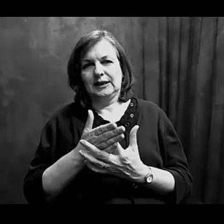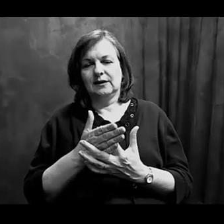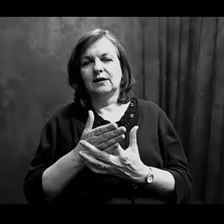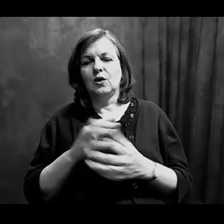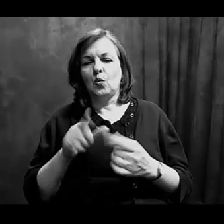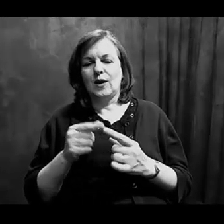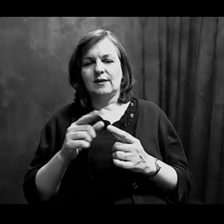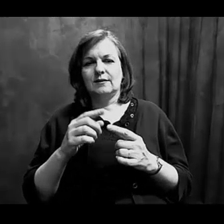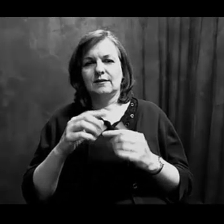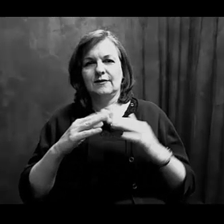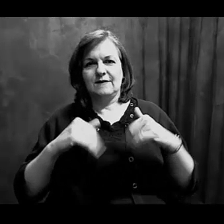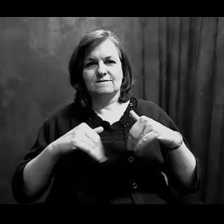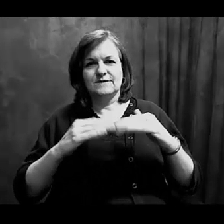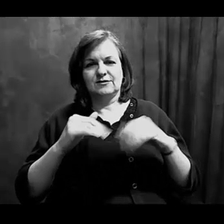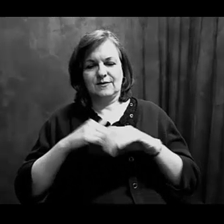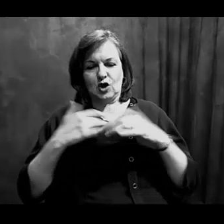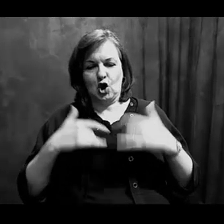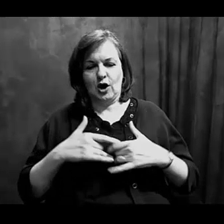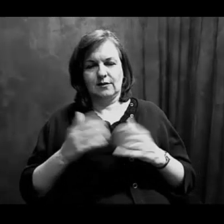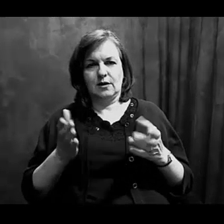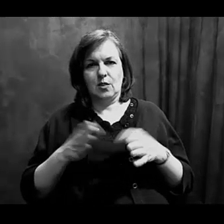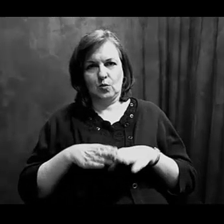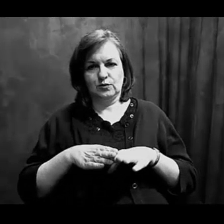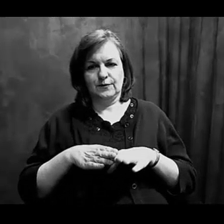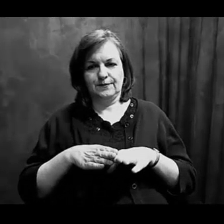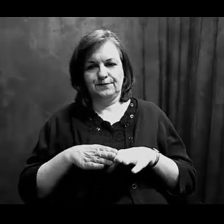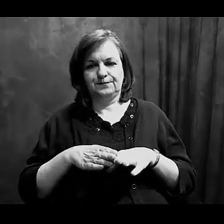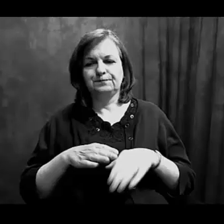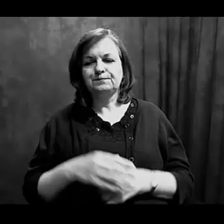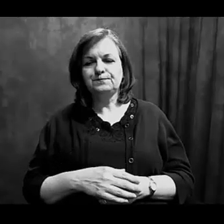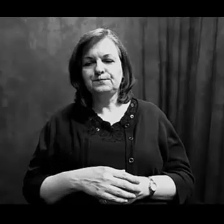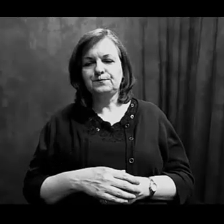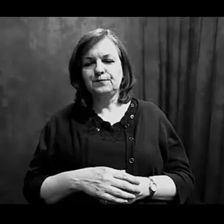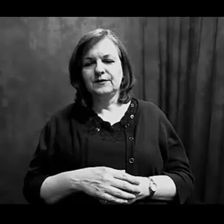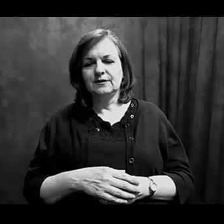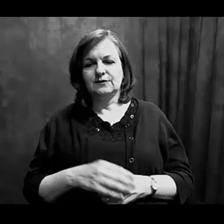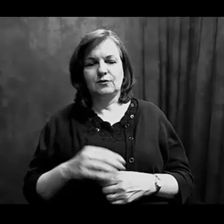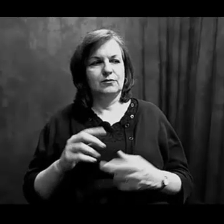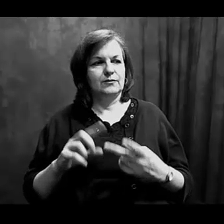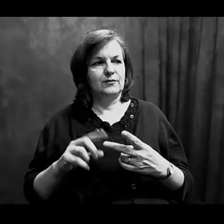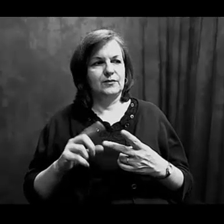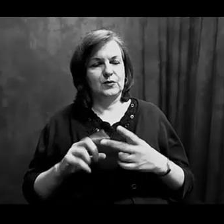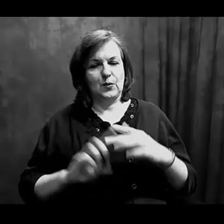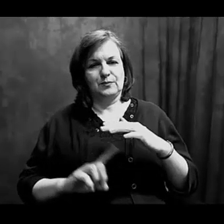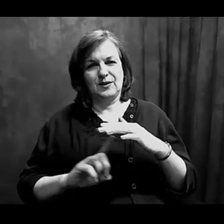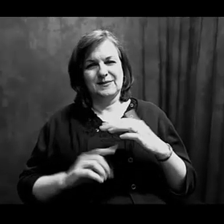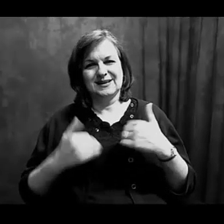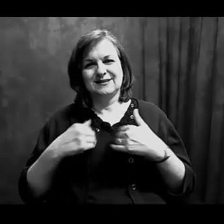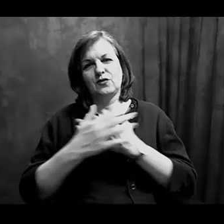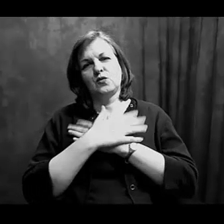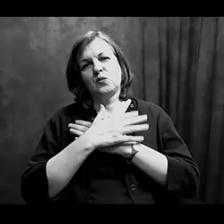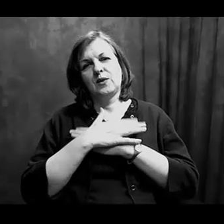so if this is ventricle contractions and this is essentially rest state we wanna know what's